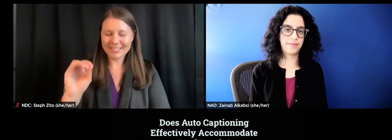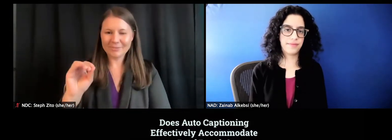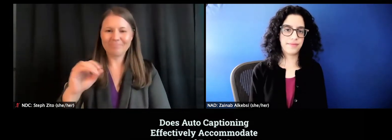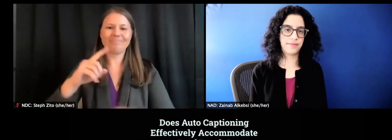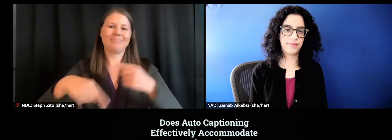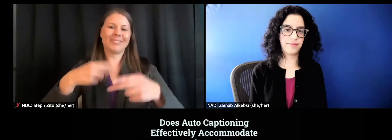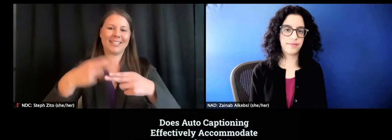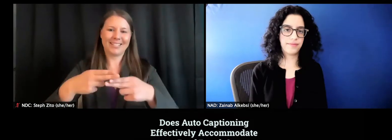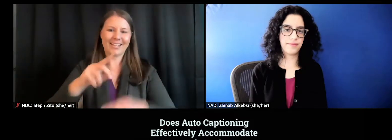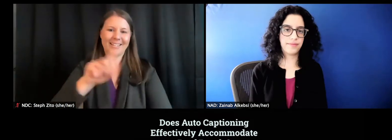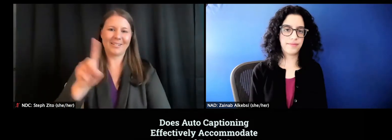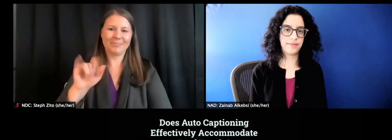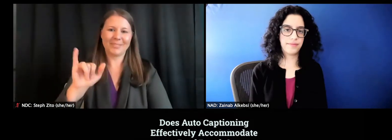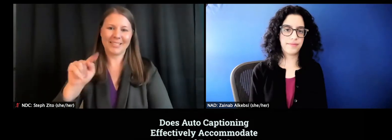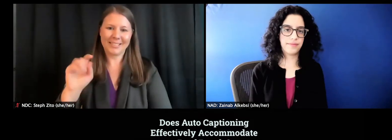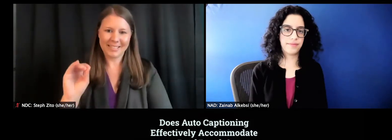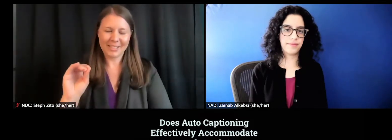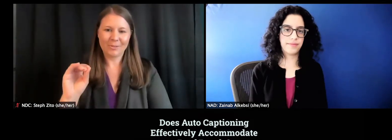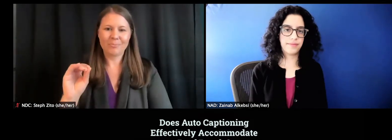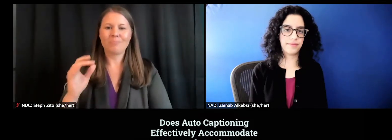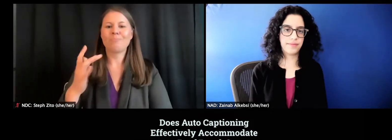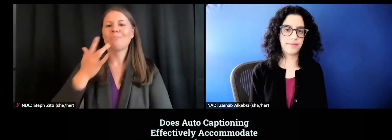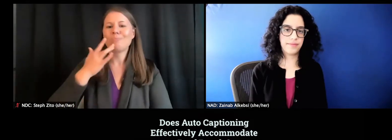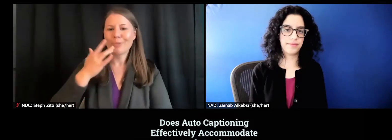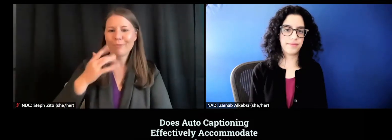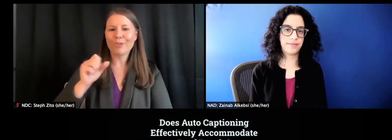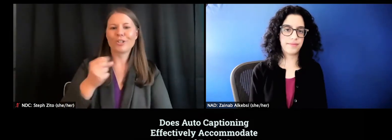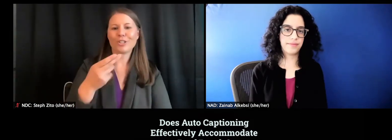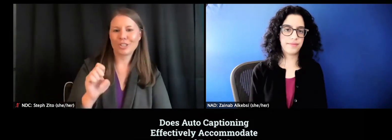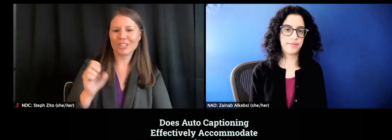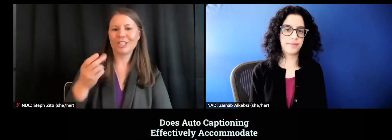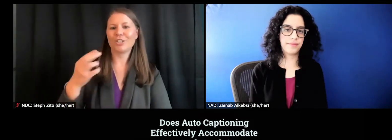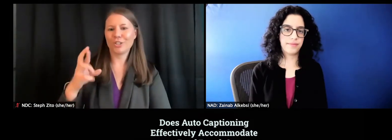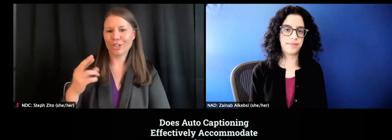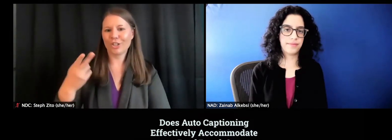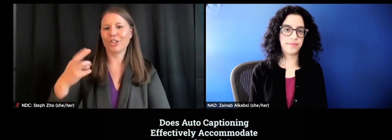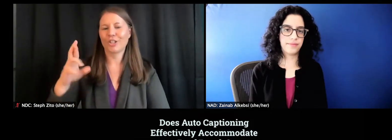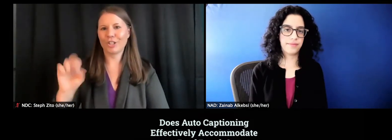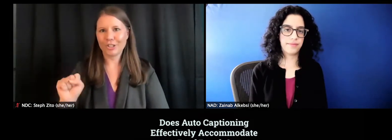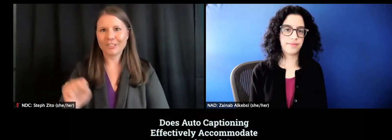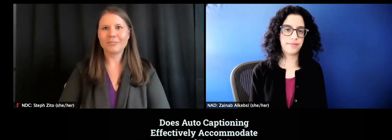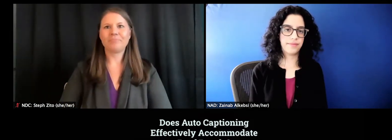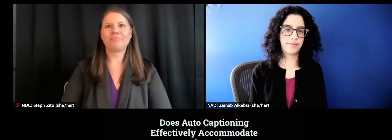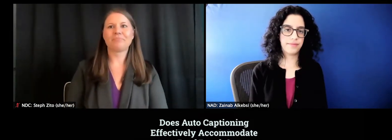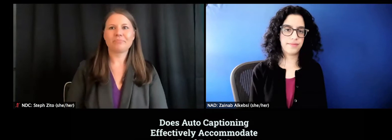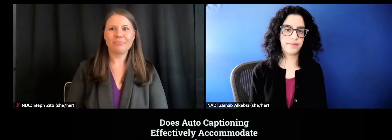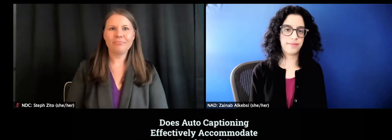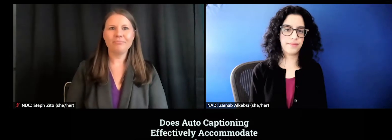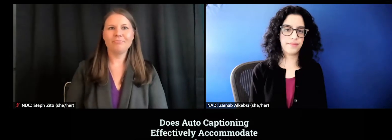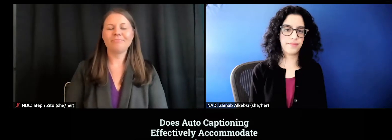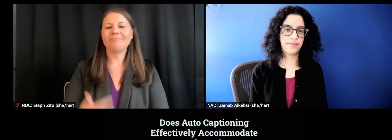This is my sign name, I use she, her and hers pronouns.